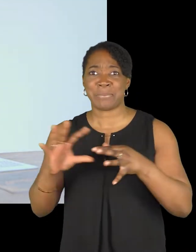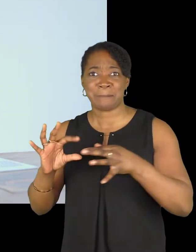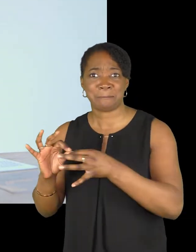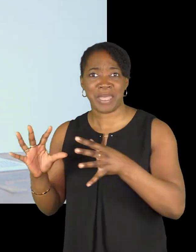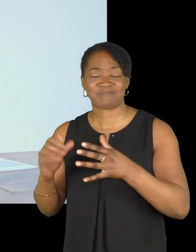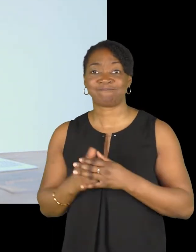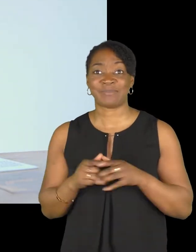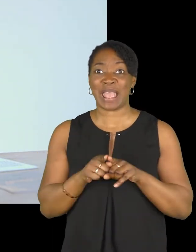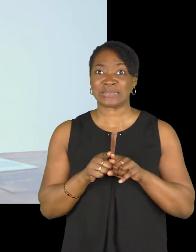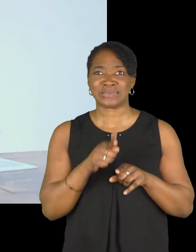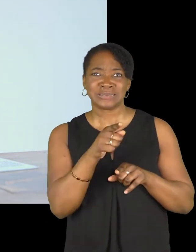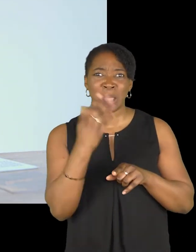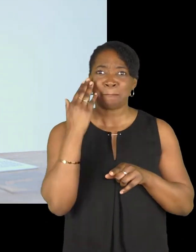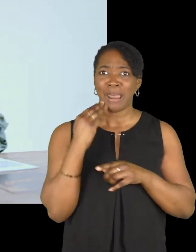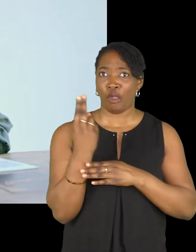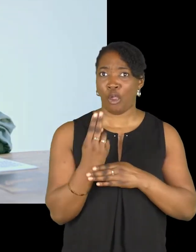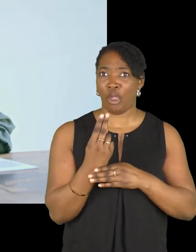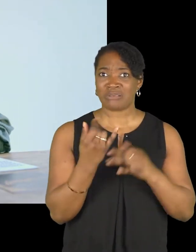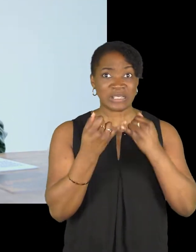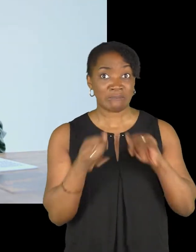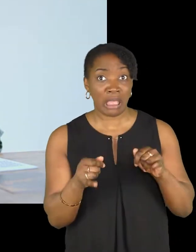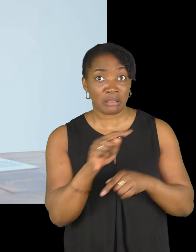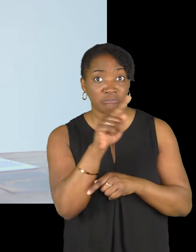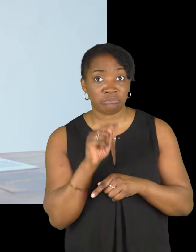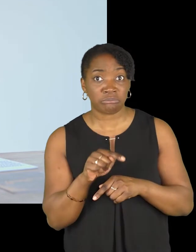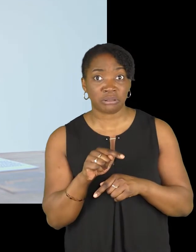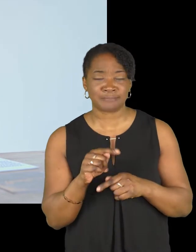right? We were also talking about the failure of the Black Arts Movement, because for the fact,